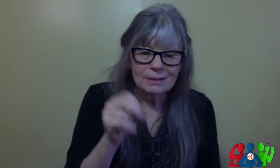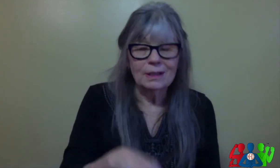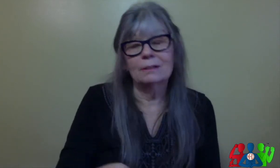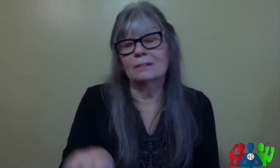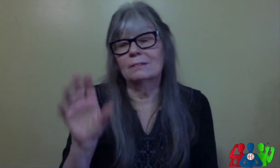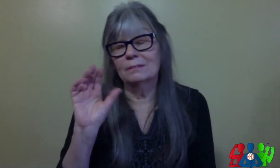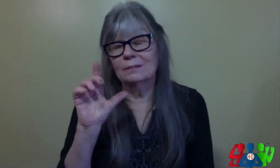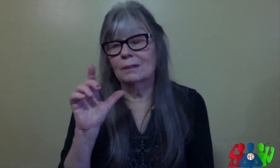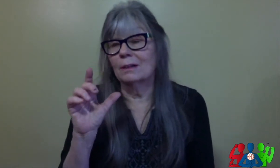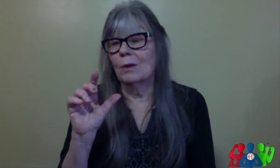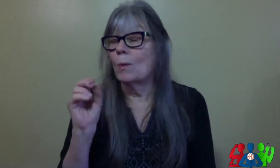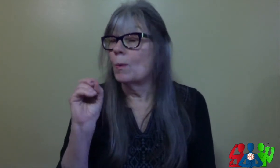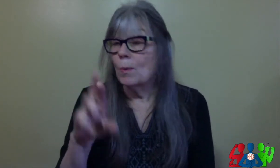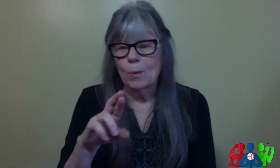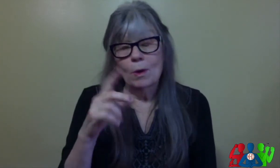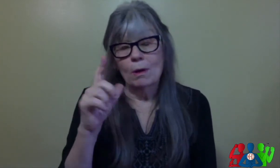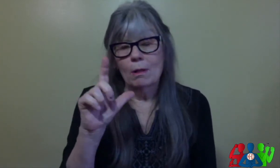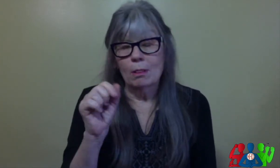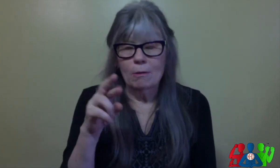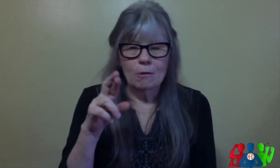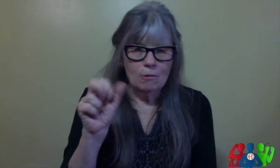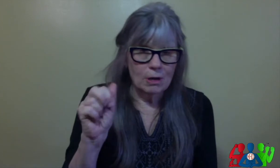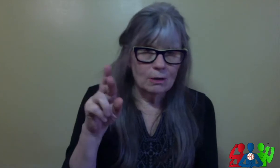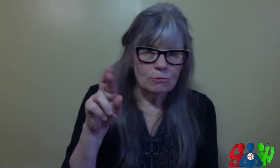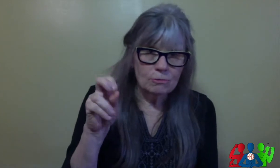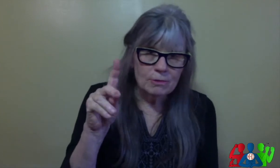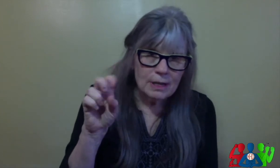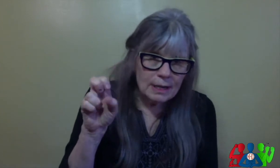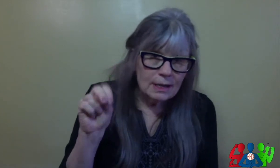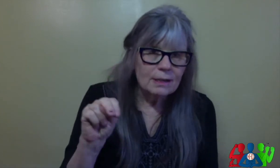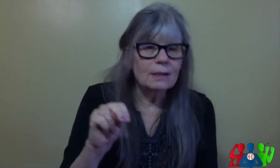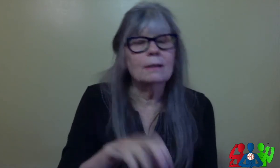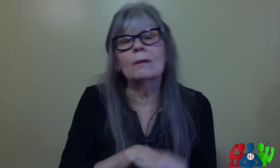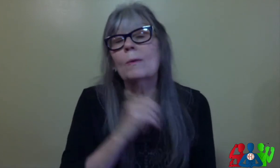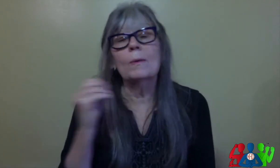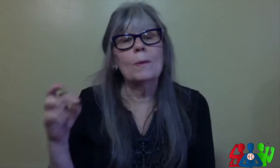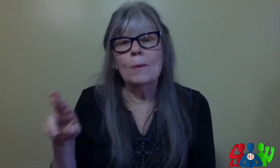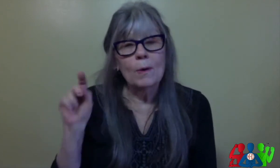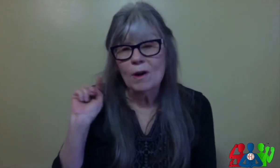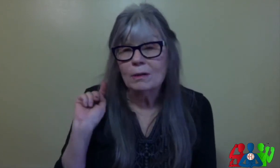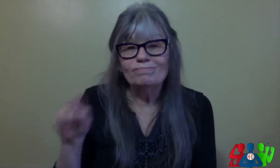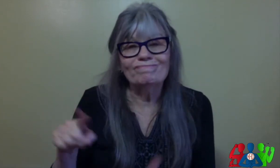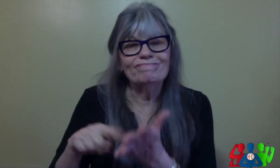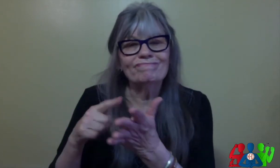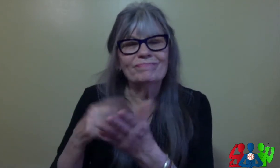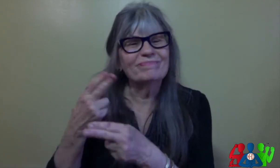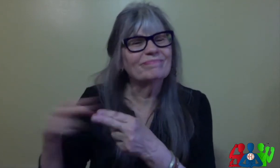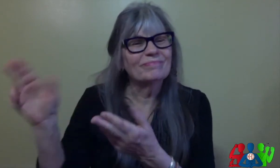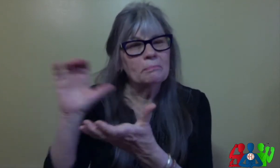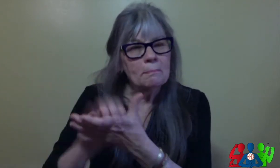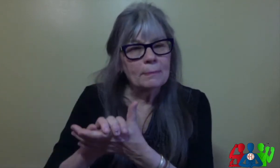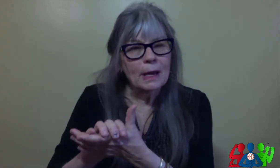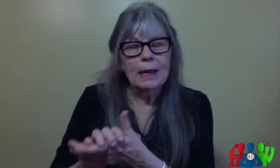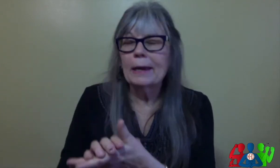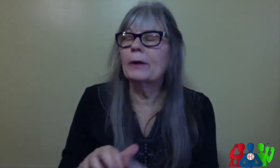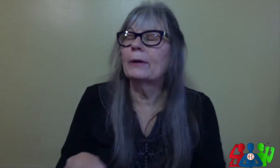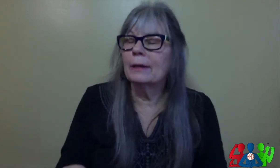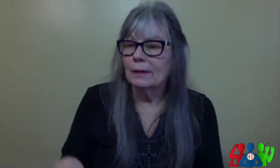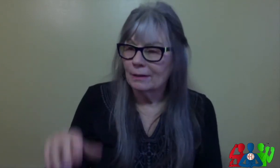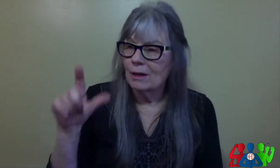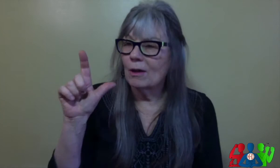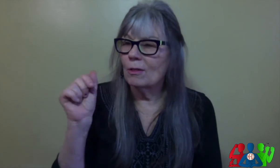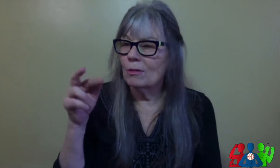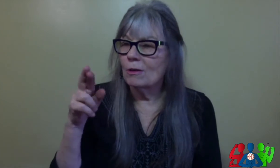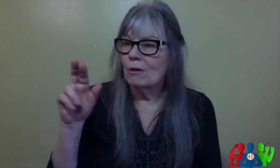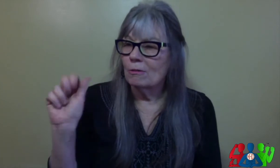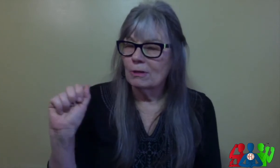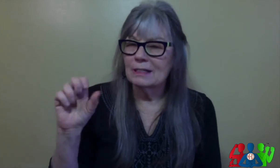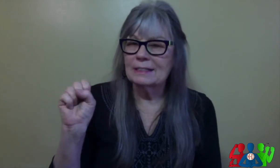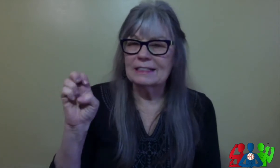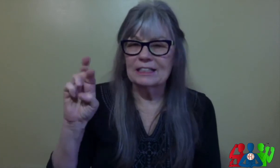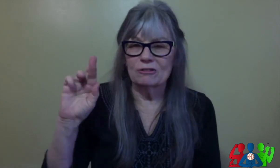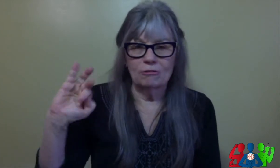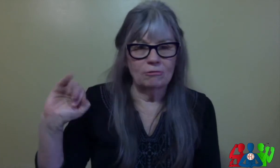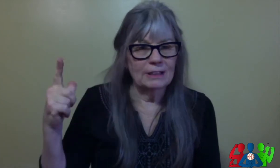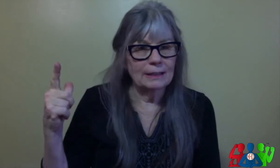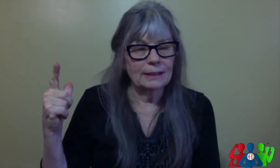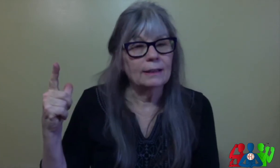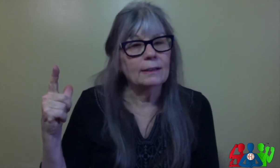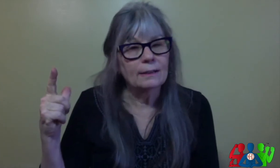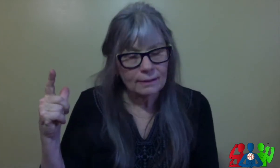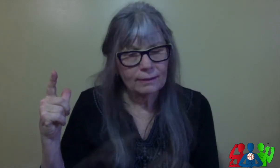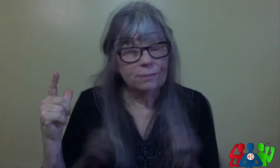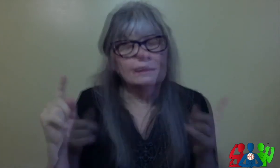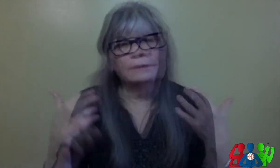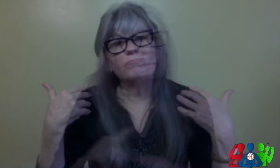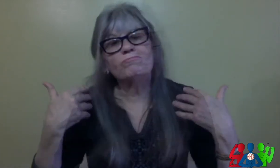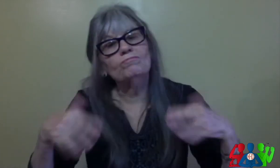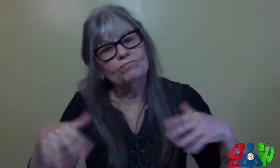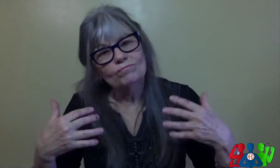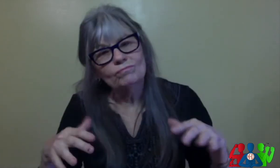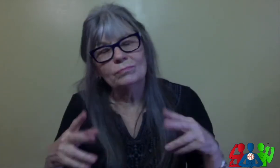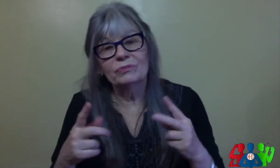name, potentially thinking that she wouldn't be able to sign a contract. She was briefly